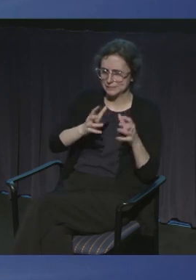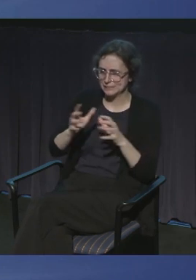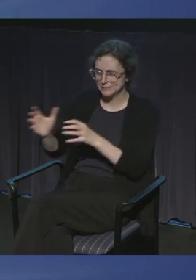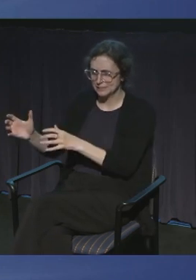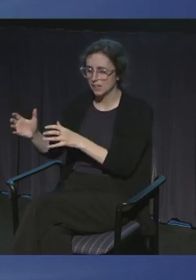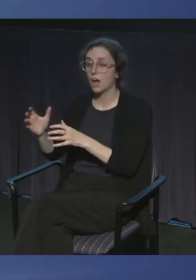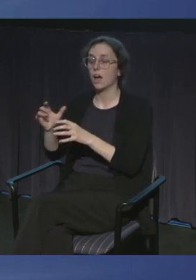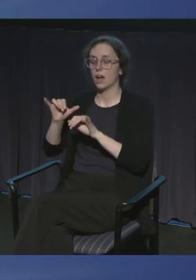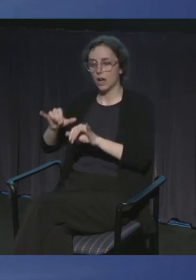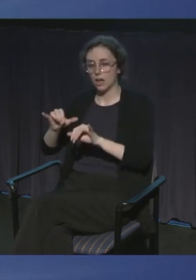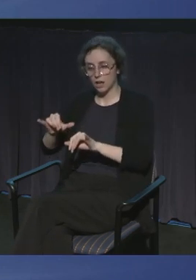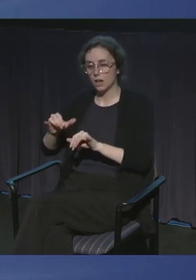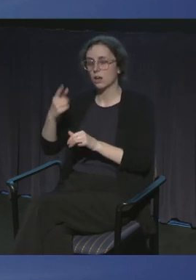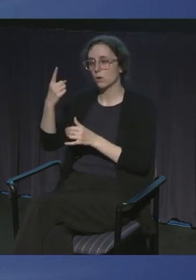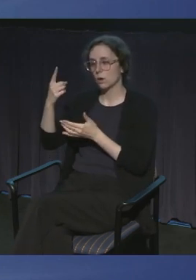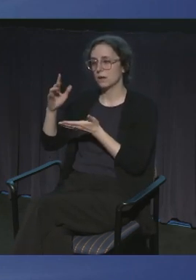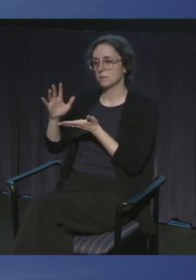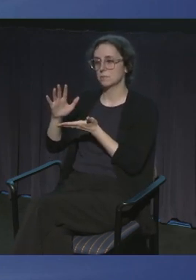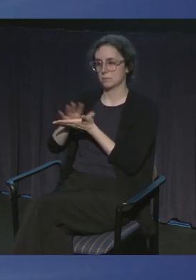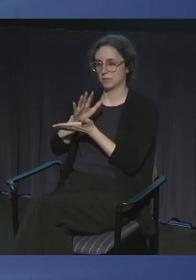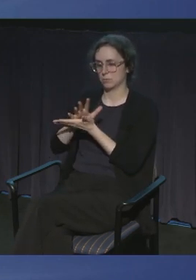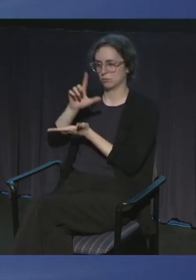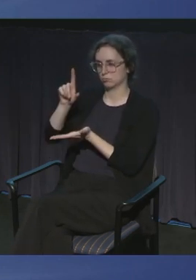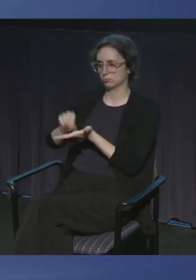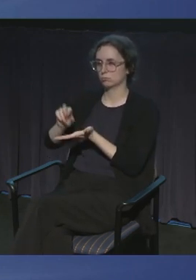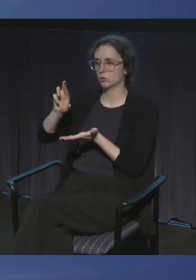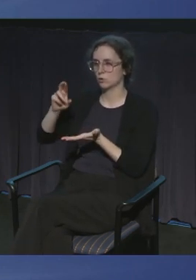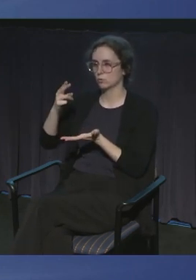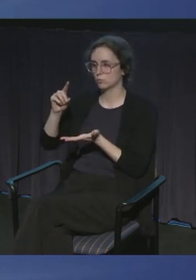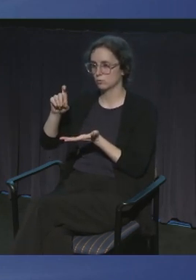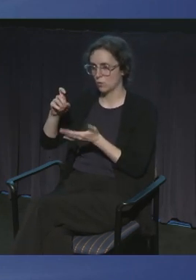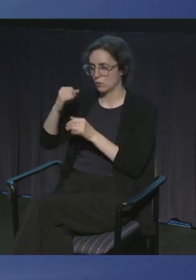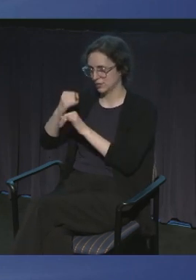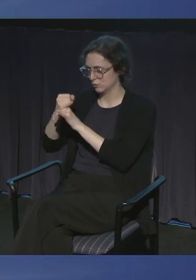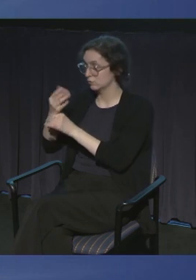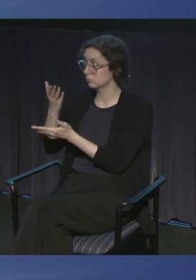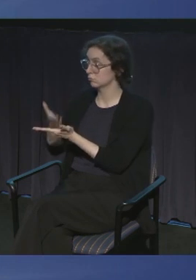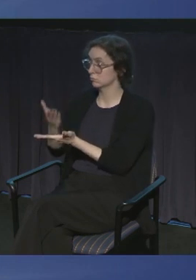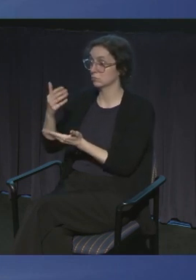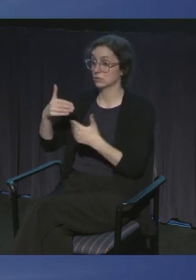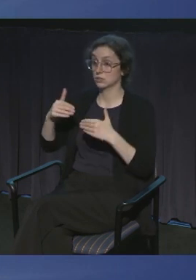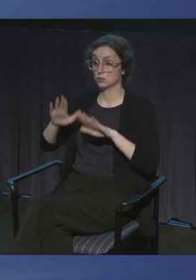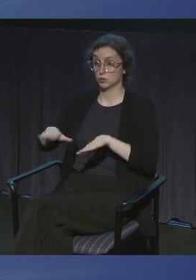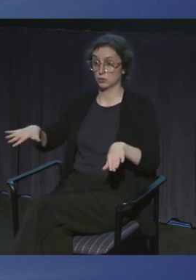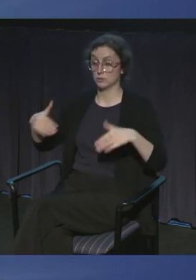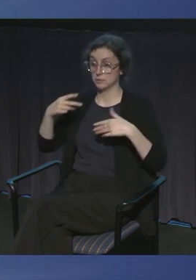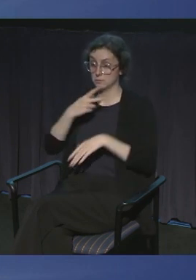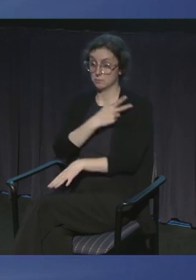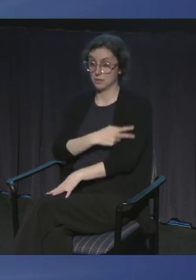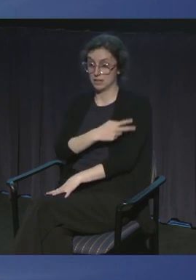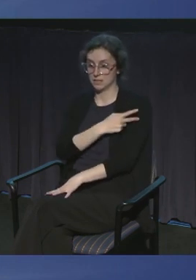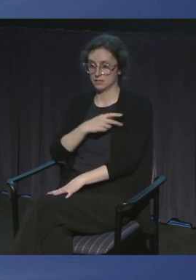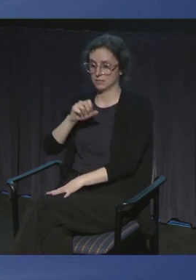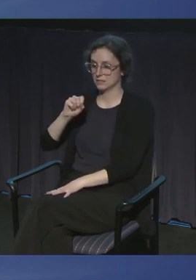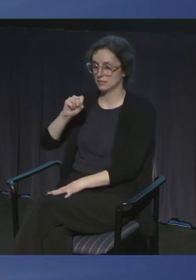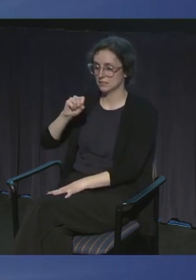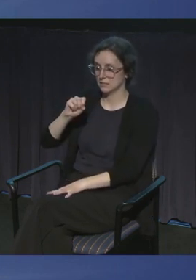NOT KNOW MUCH ABOUT THESE FAMILIES. IT TURNS OUT THAT THERE WAS A PAPER FROM THE -- INSTITUTE SHOWING THAT A PEDIATRIC PATIENT THERE IS A REDUCTION IN EXACTLY THESE TWO